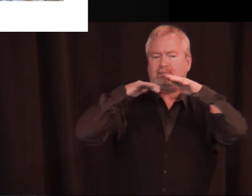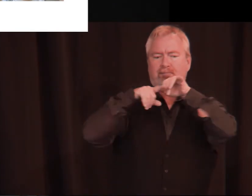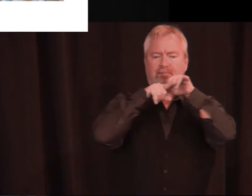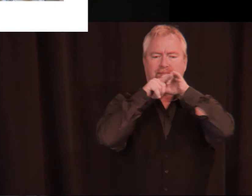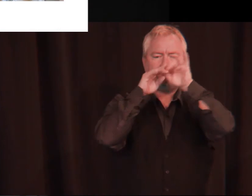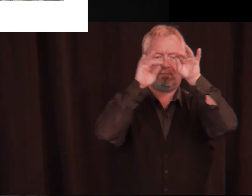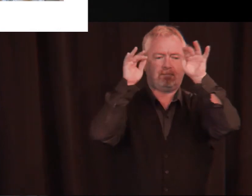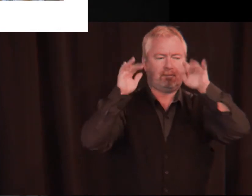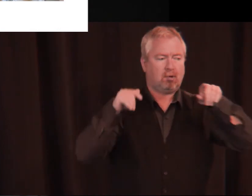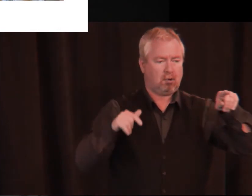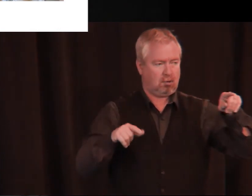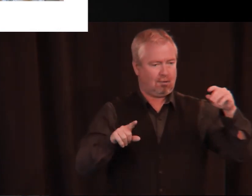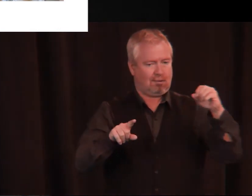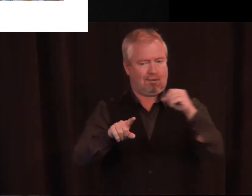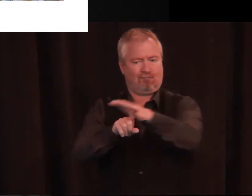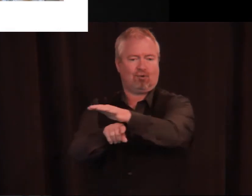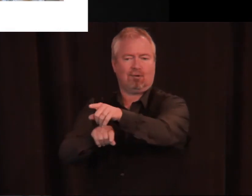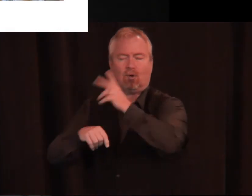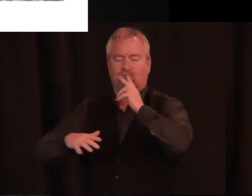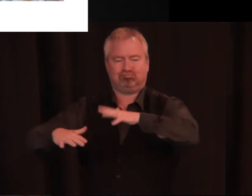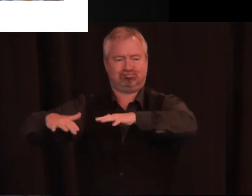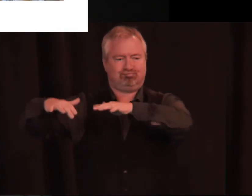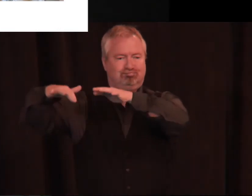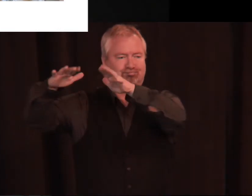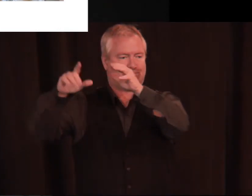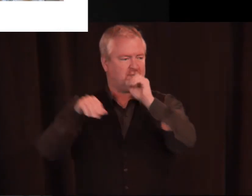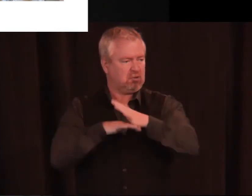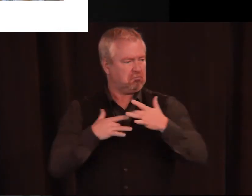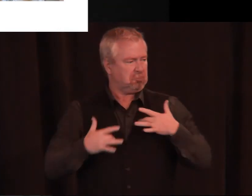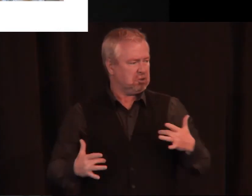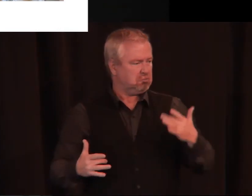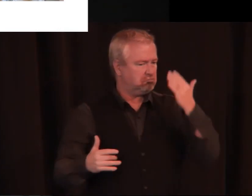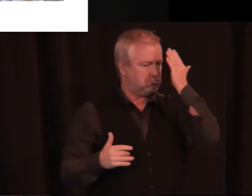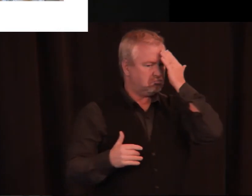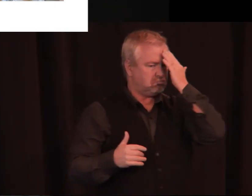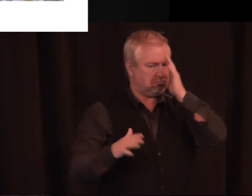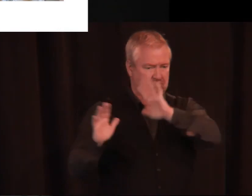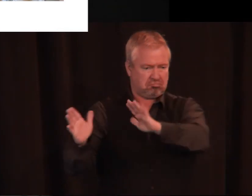We also know that it's important for children that have hearing loss.